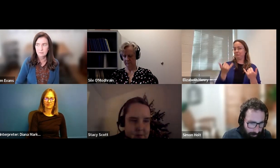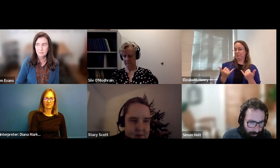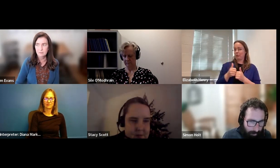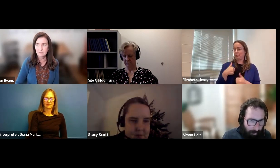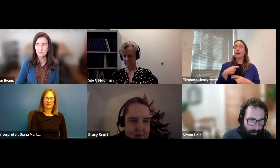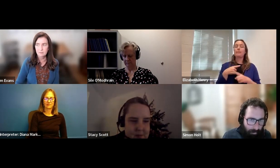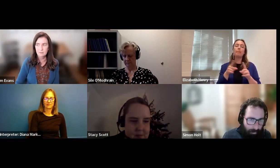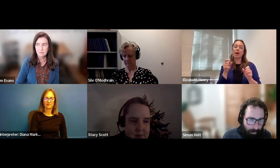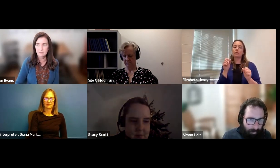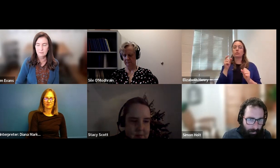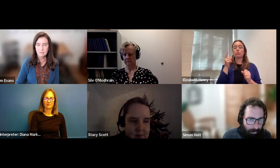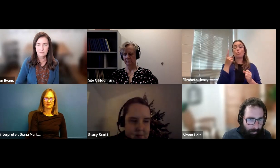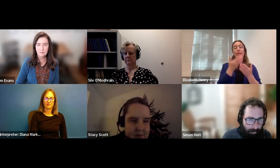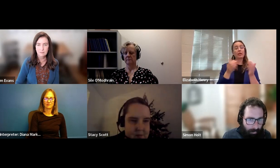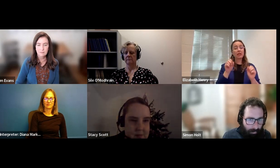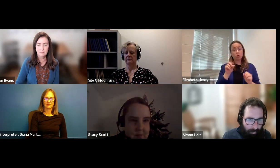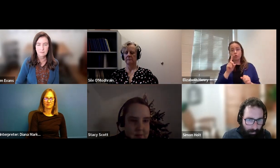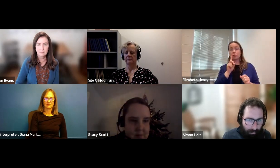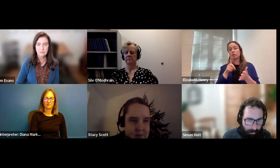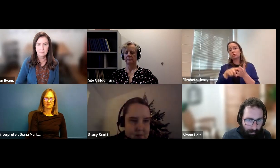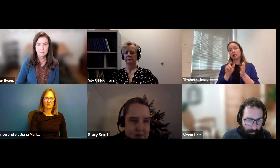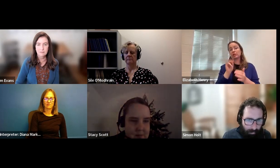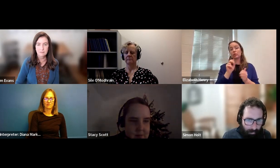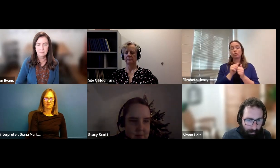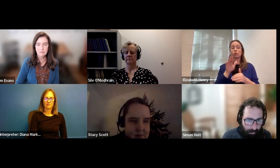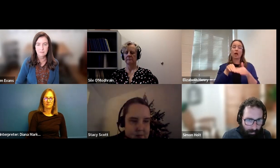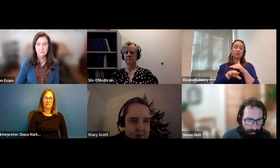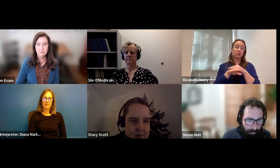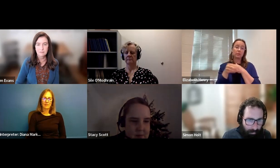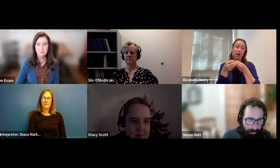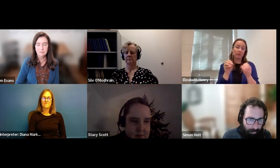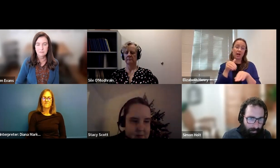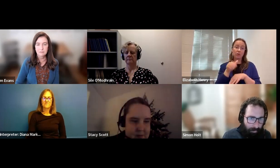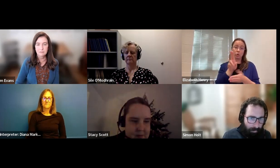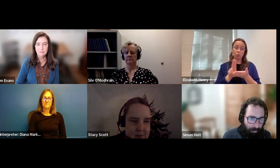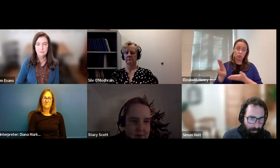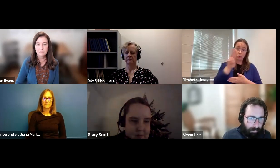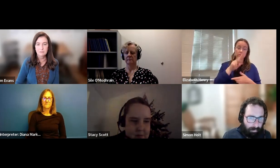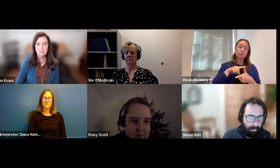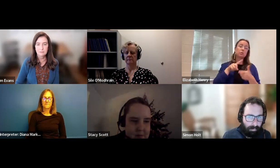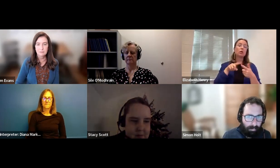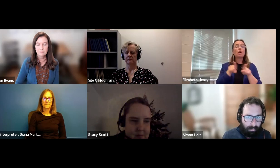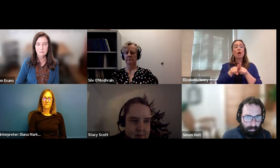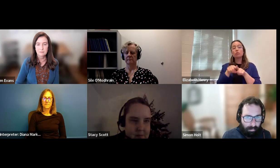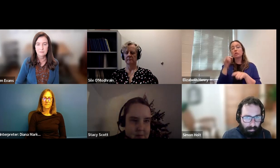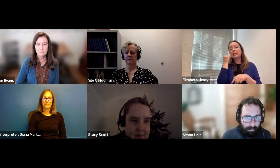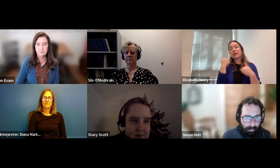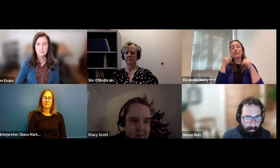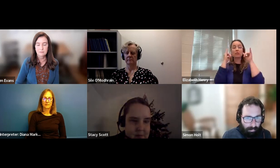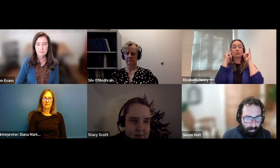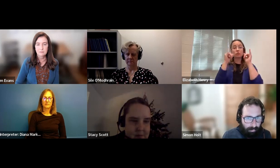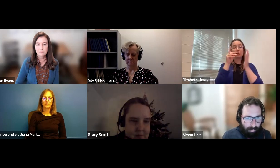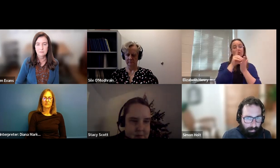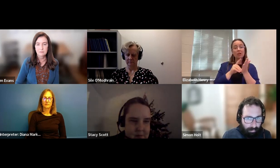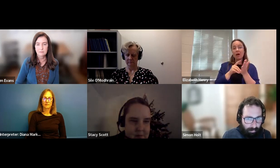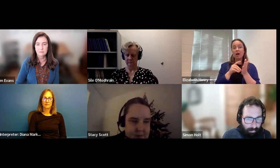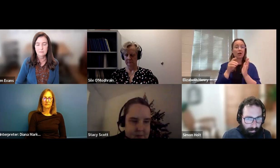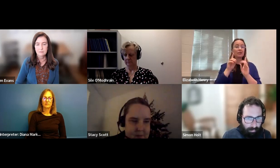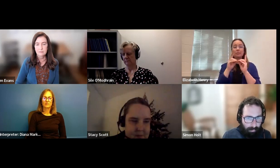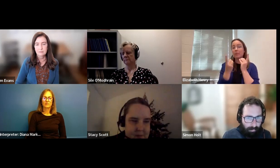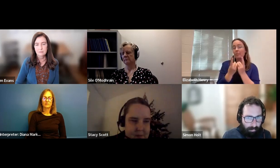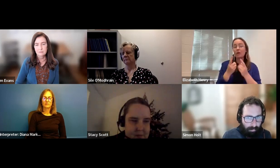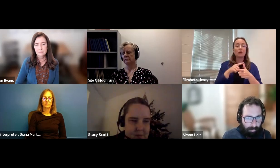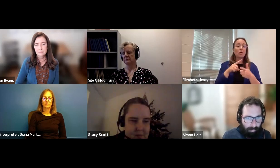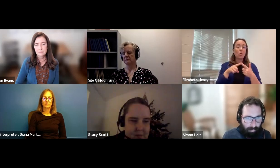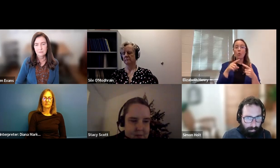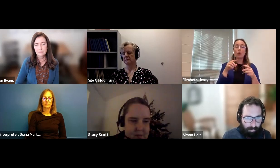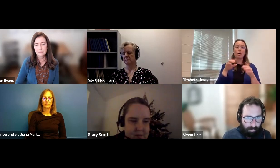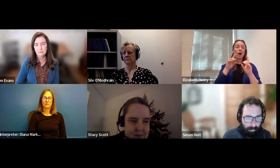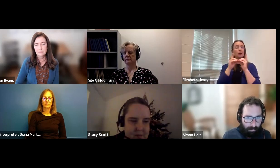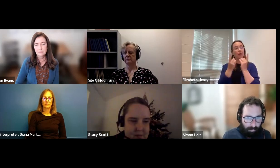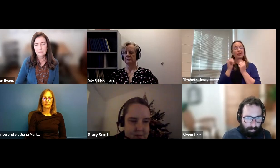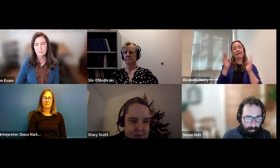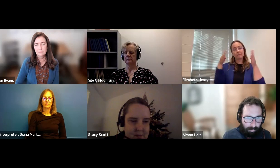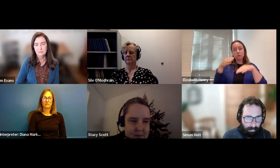Gustavo Navarrete (he/him/él): So I don't have a checklist at the moment. But one thing that you can do is check with your accessibility uh office at your institution at your university. Uh, if they have any sort of instructional design department